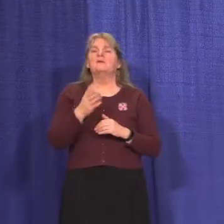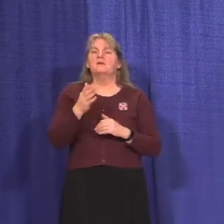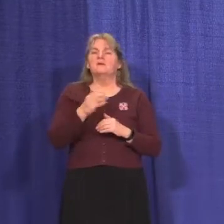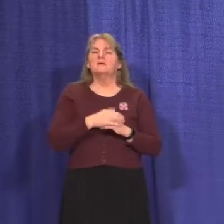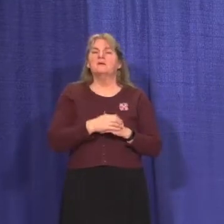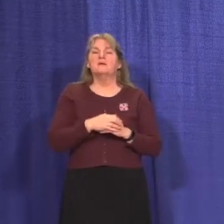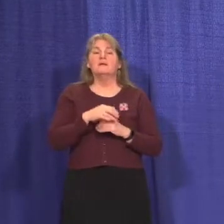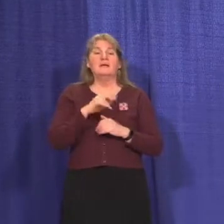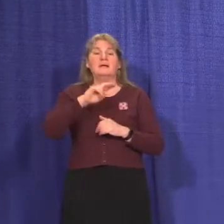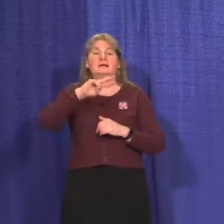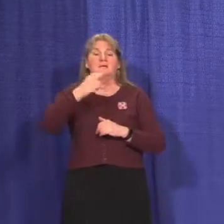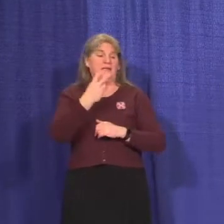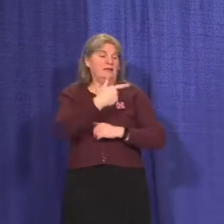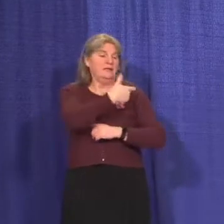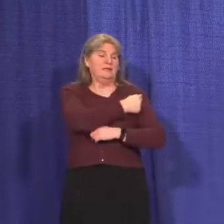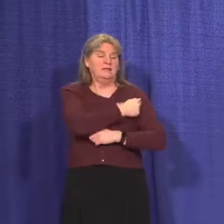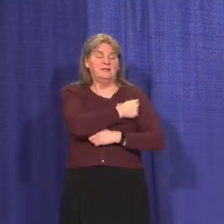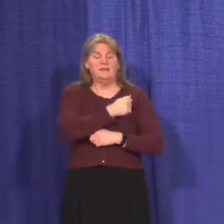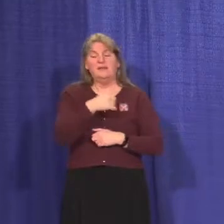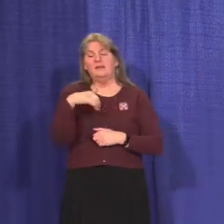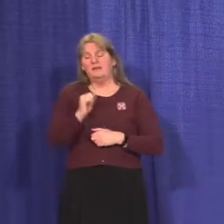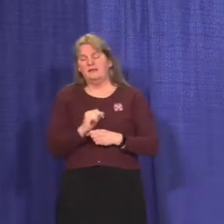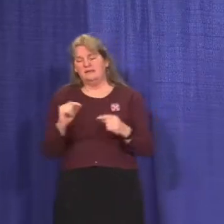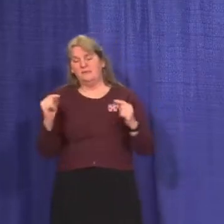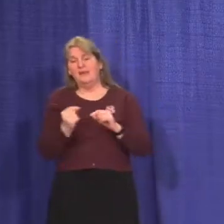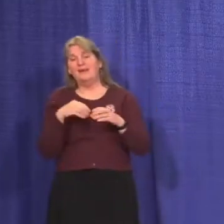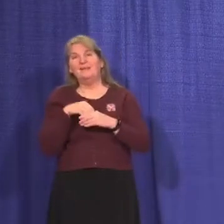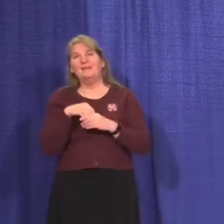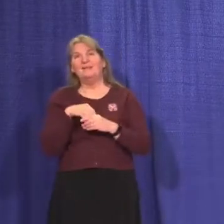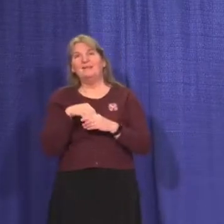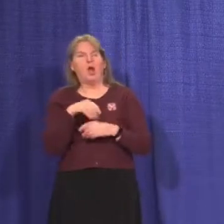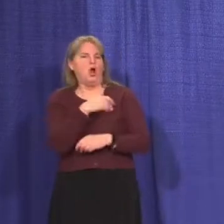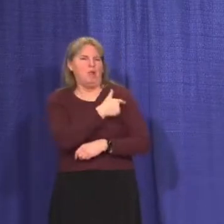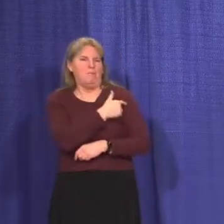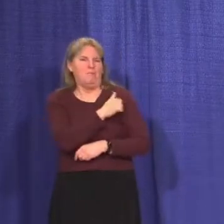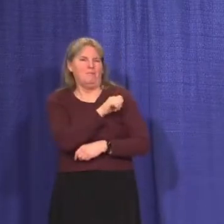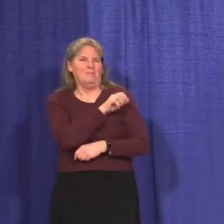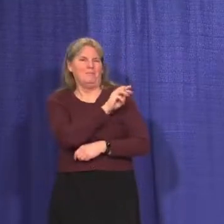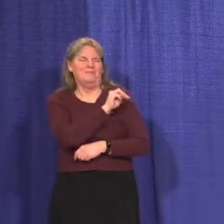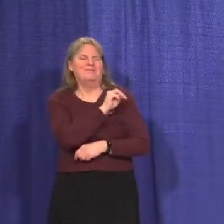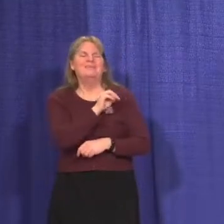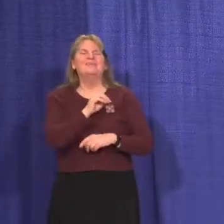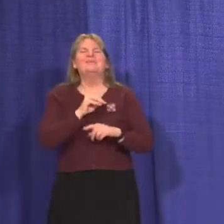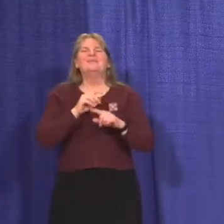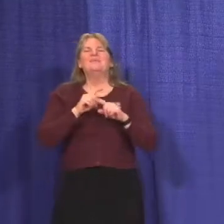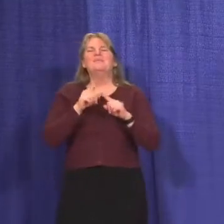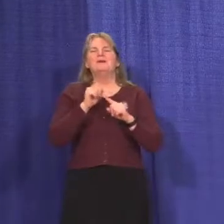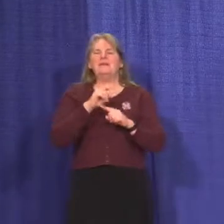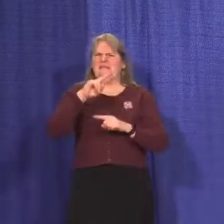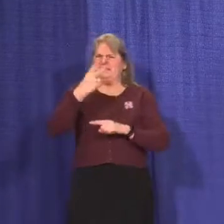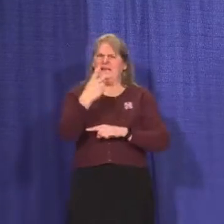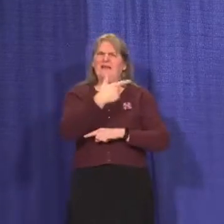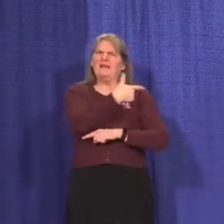the... Arm. The second doses are notice more than the first especially those